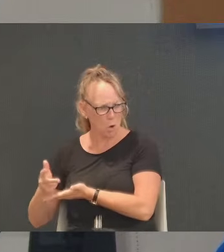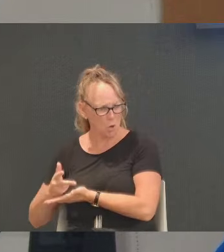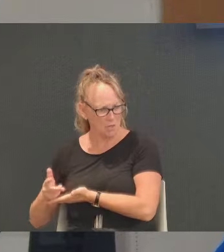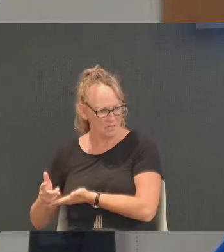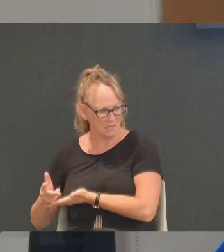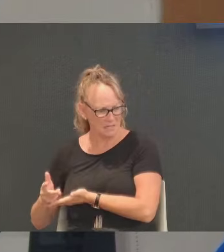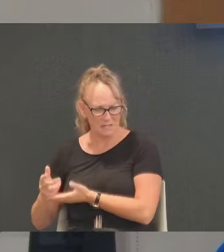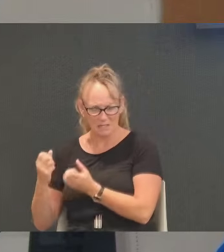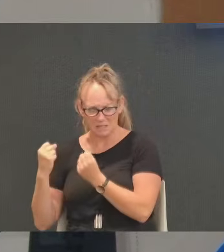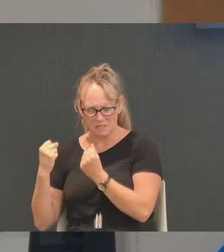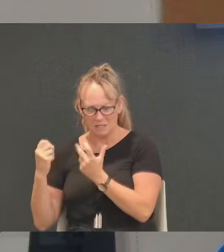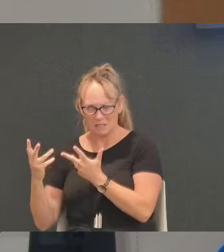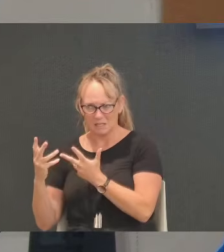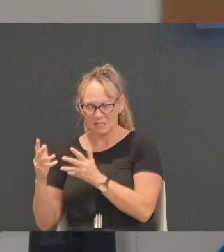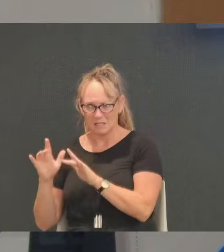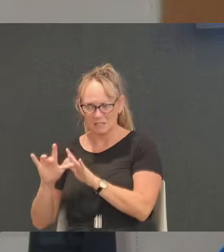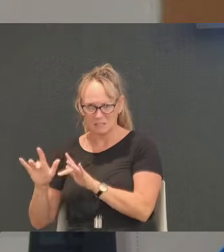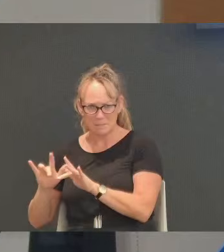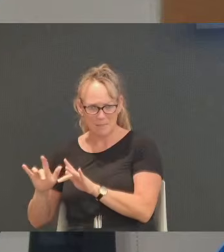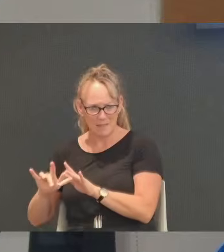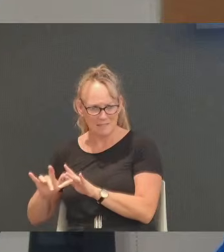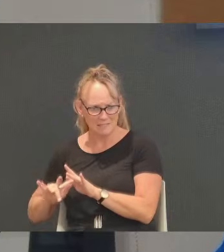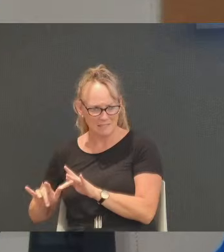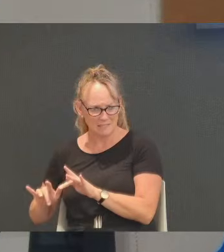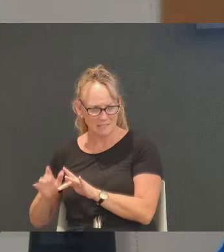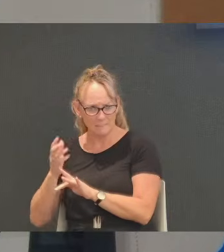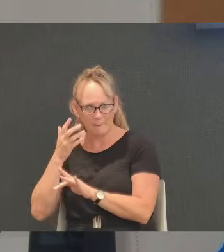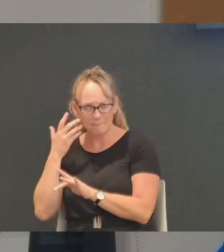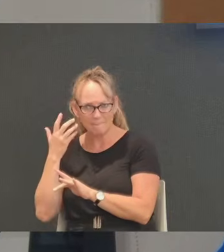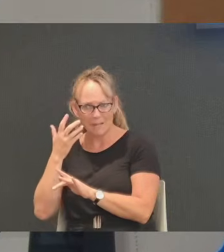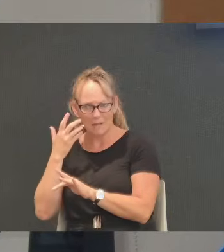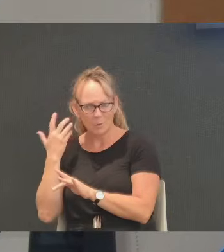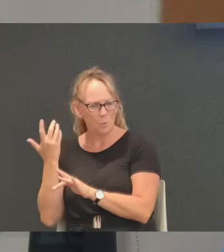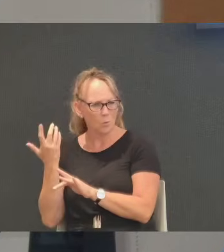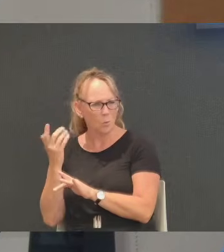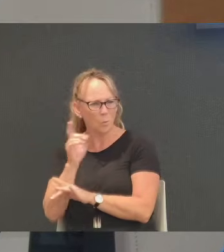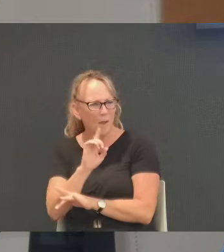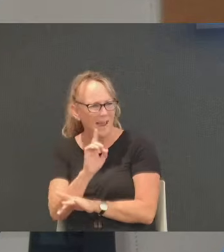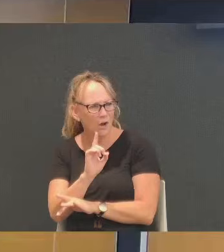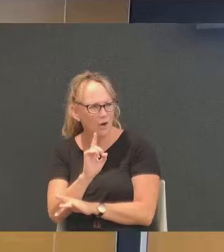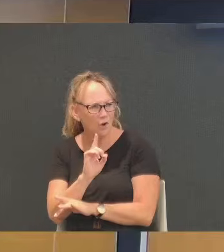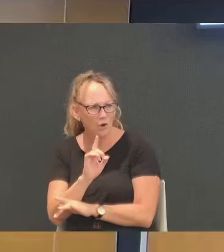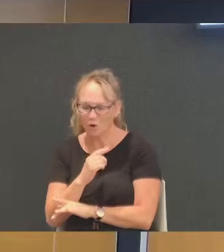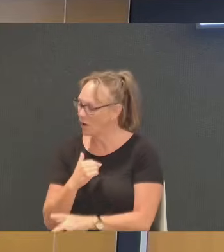in the Bengals lease they had to have so much parking where is this you said? Yeah. So happy